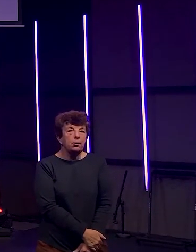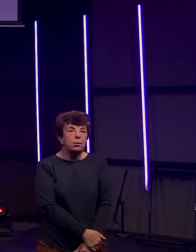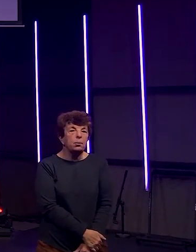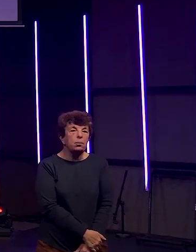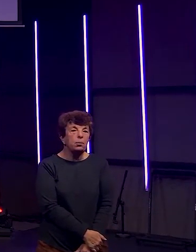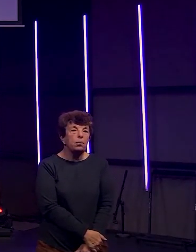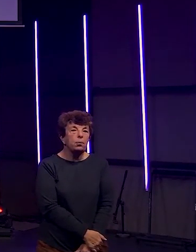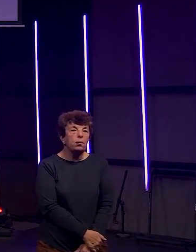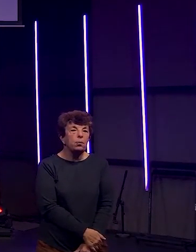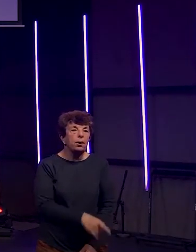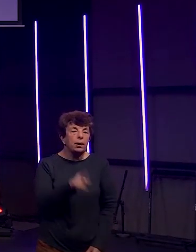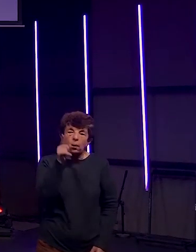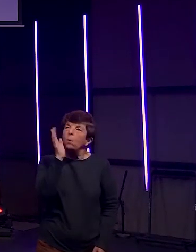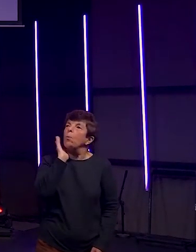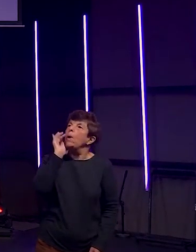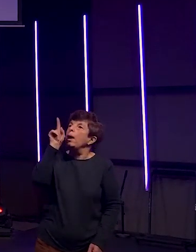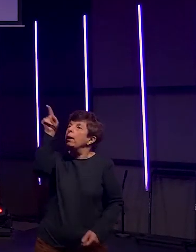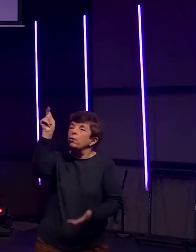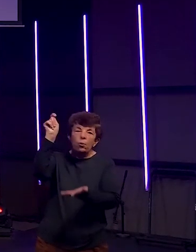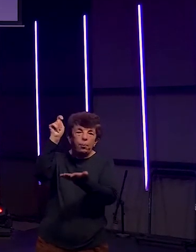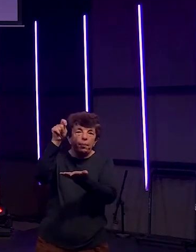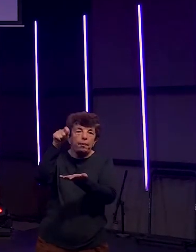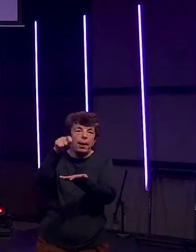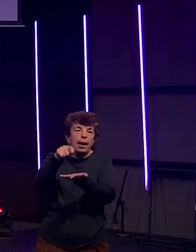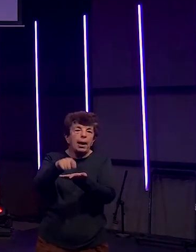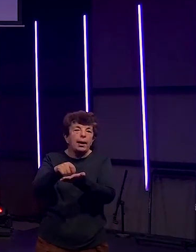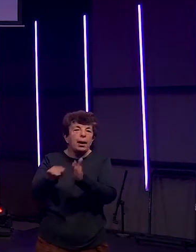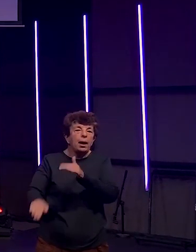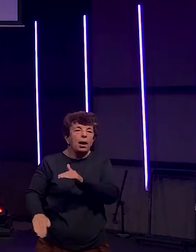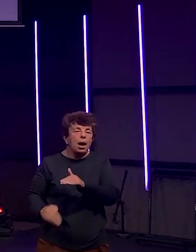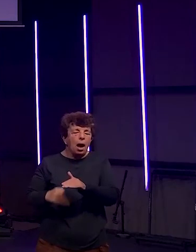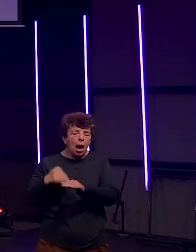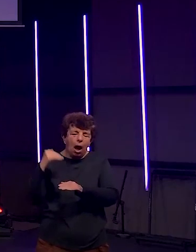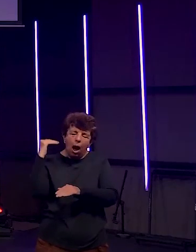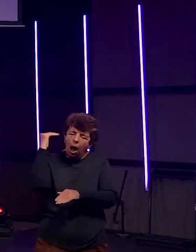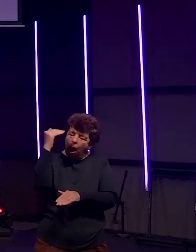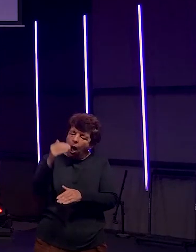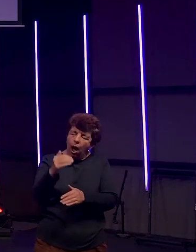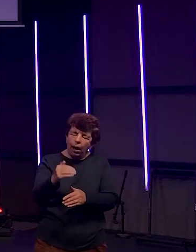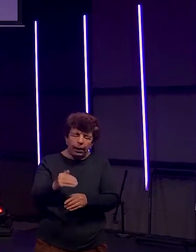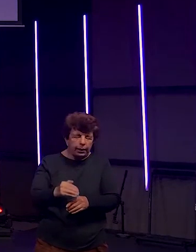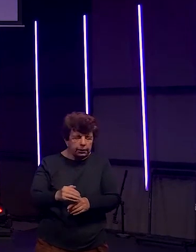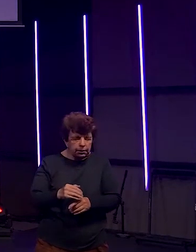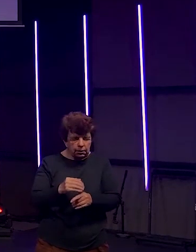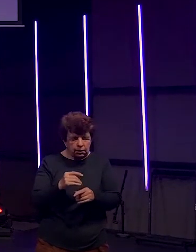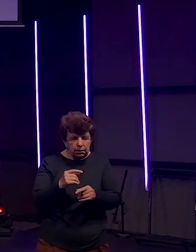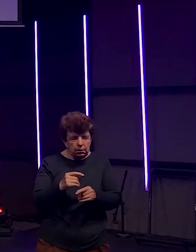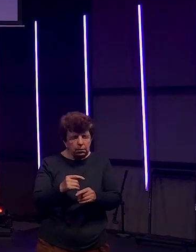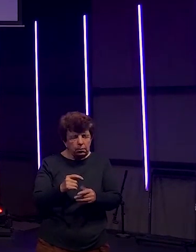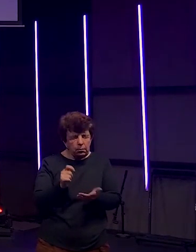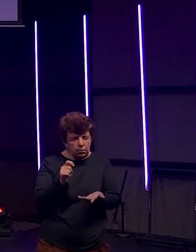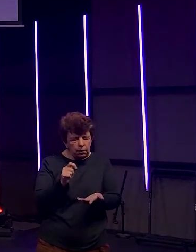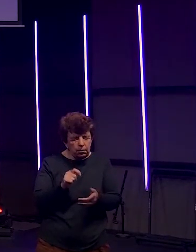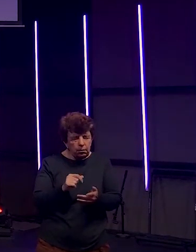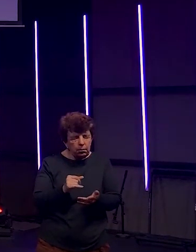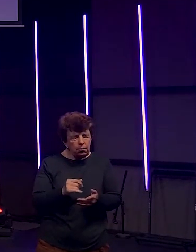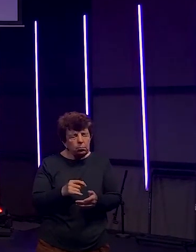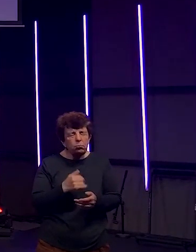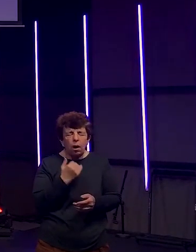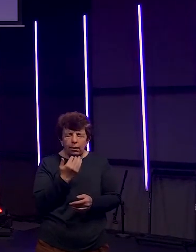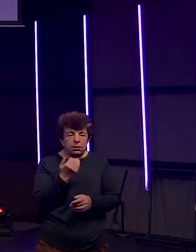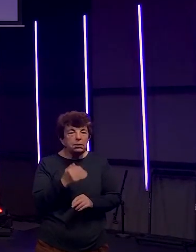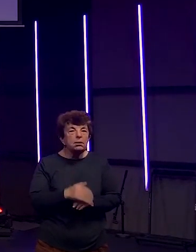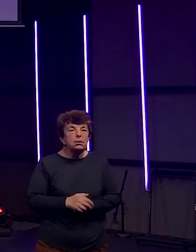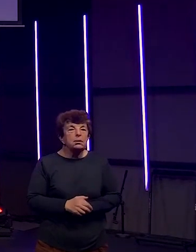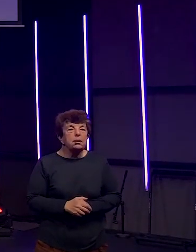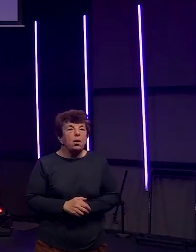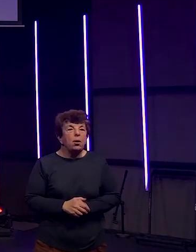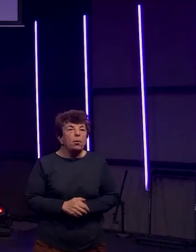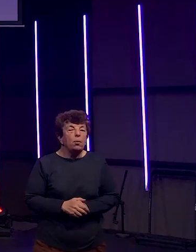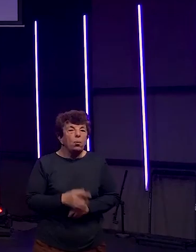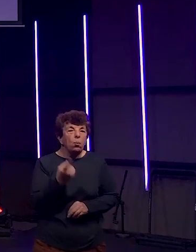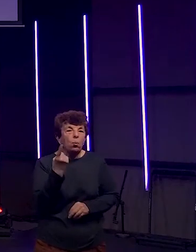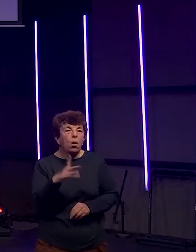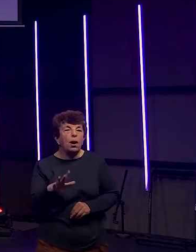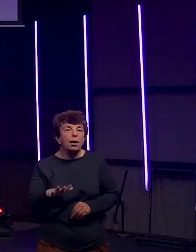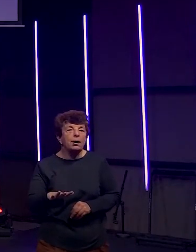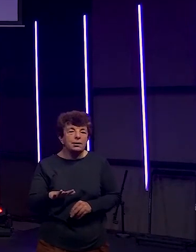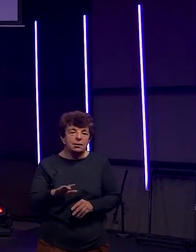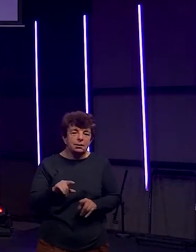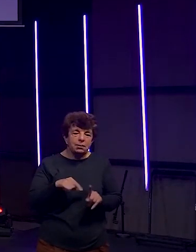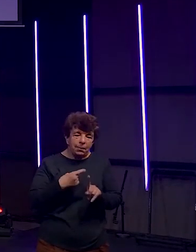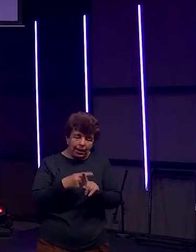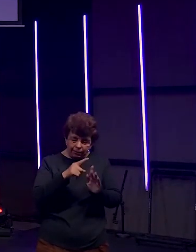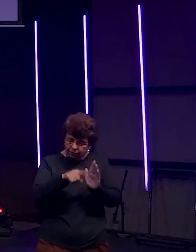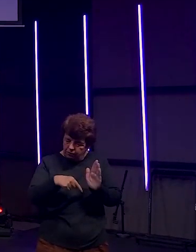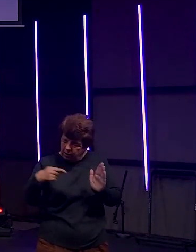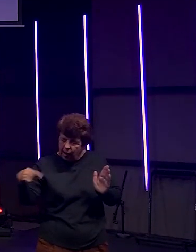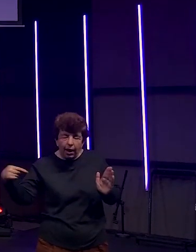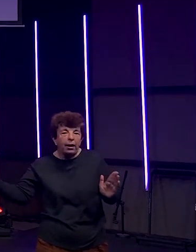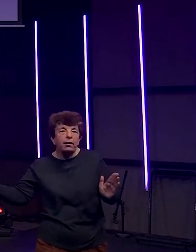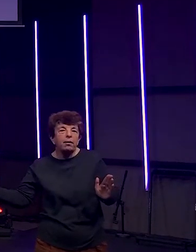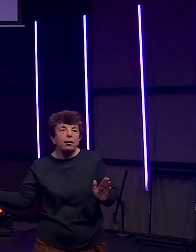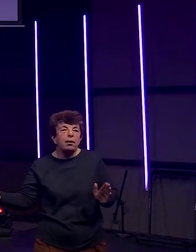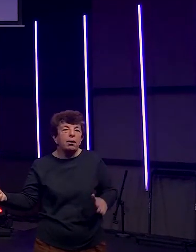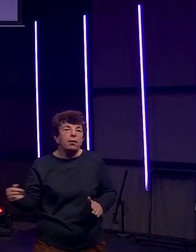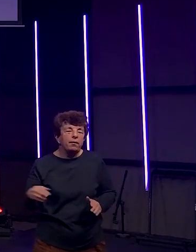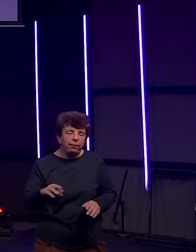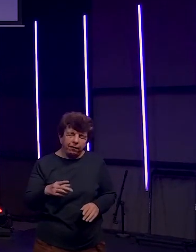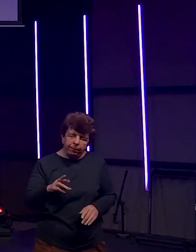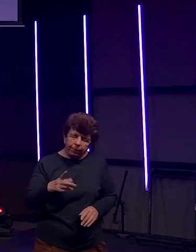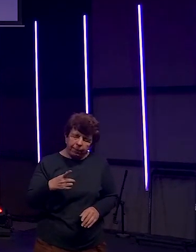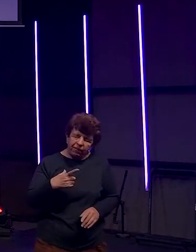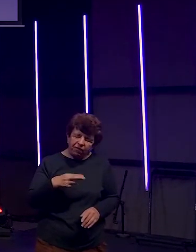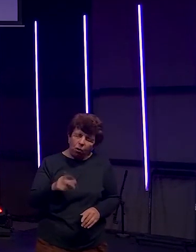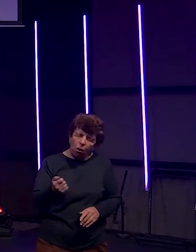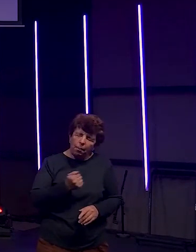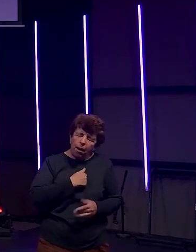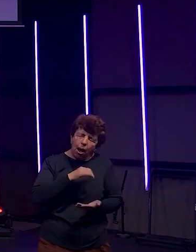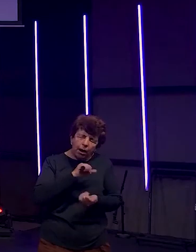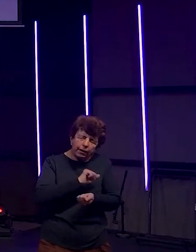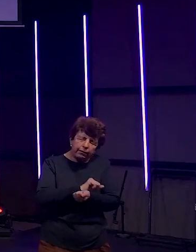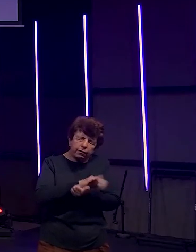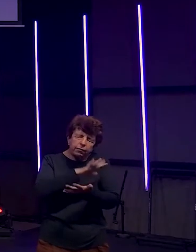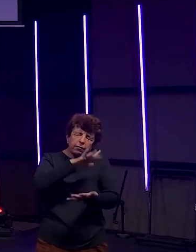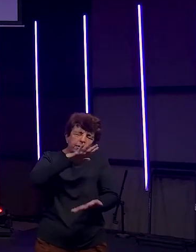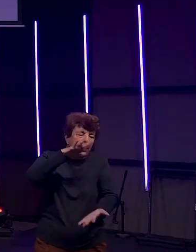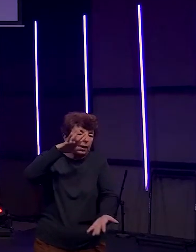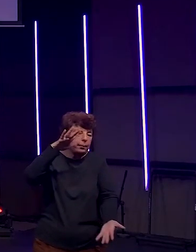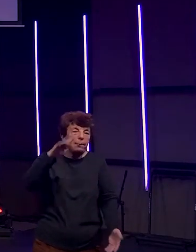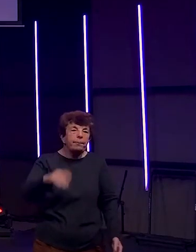When he paid the highest ransom Once for always for my freedom